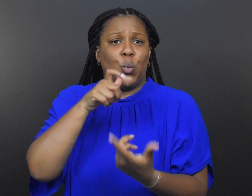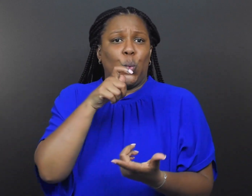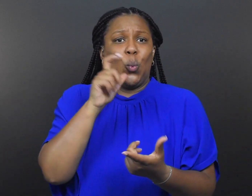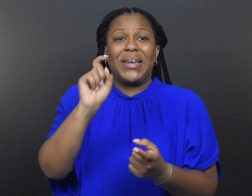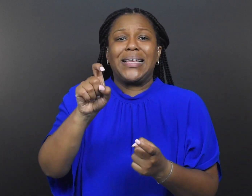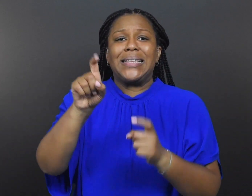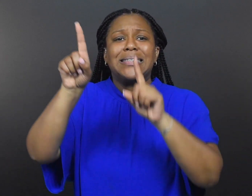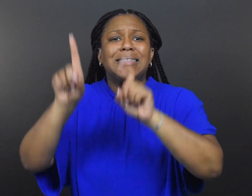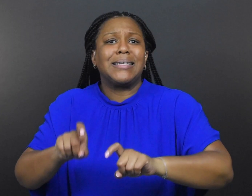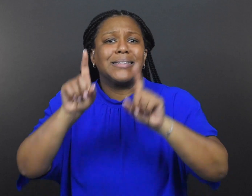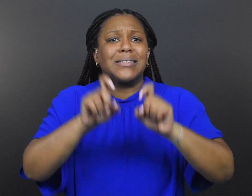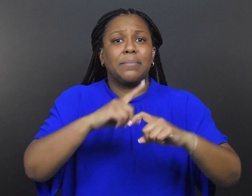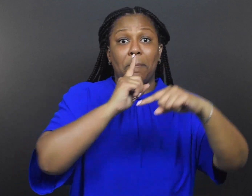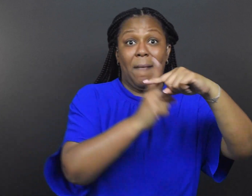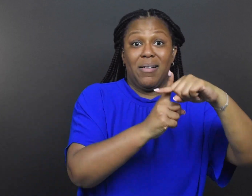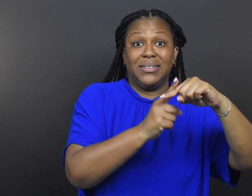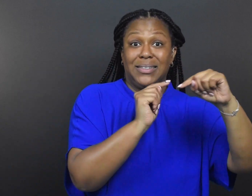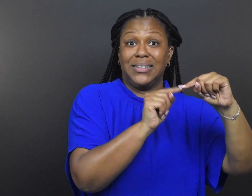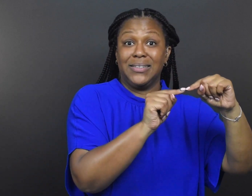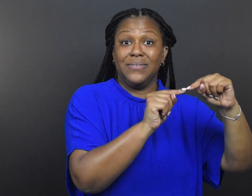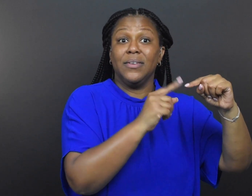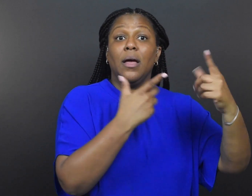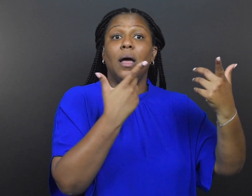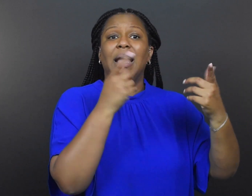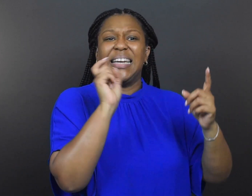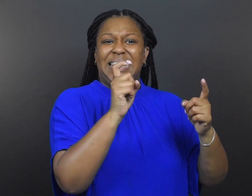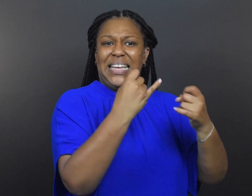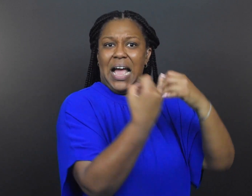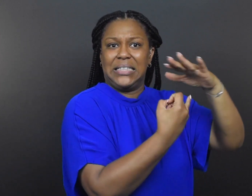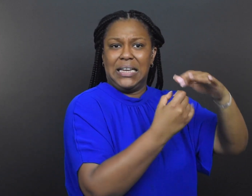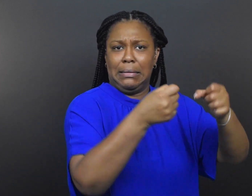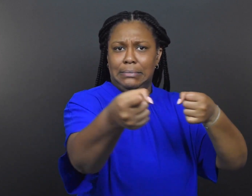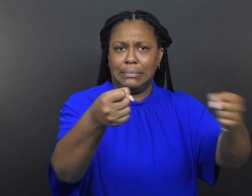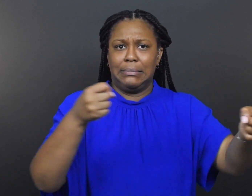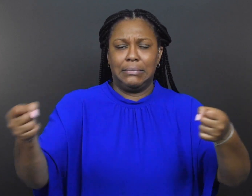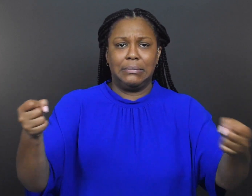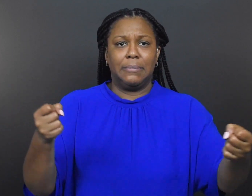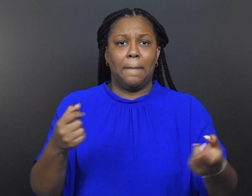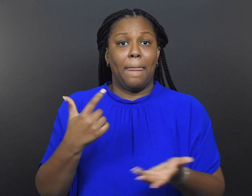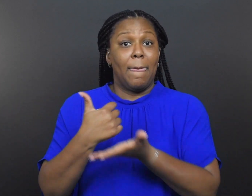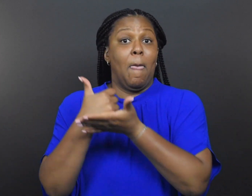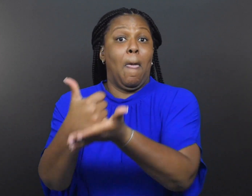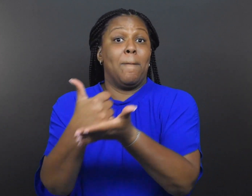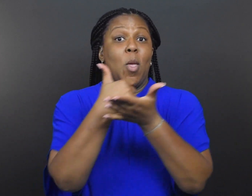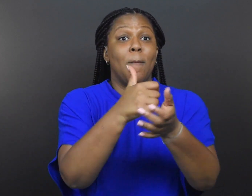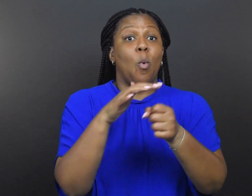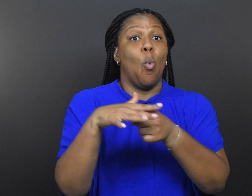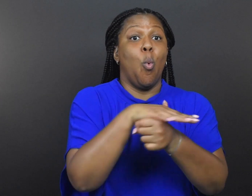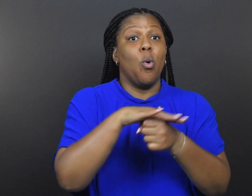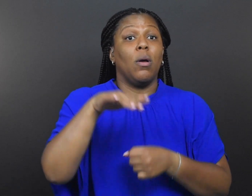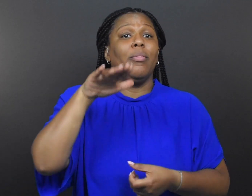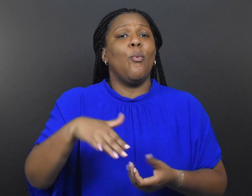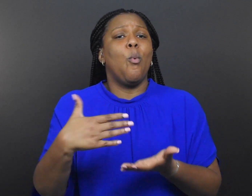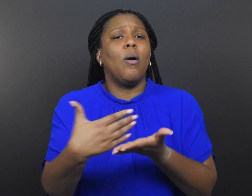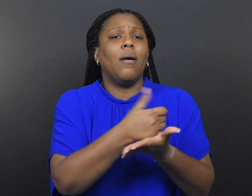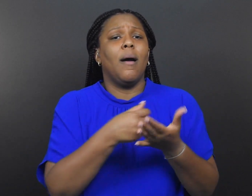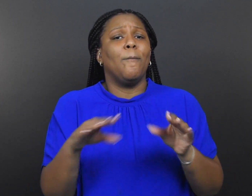who tested positive and needed isolation. With the help of a local low-income provider,